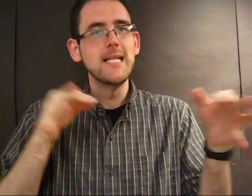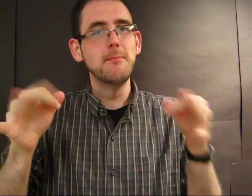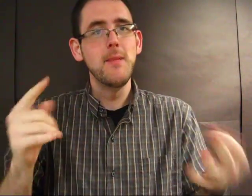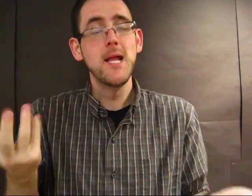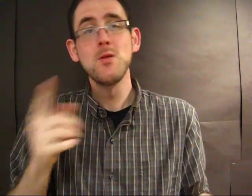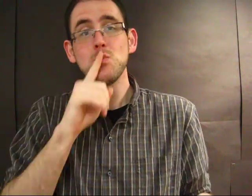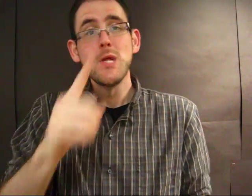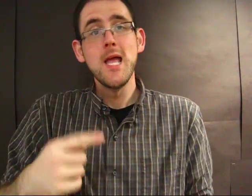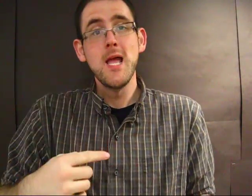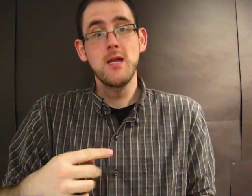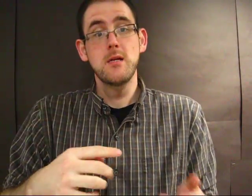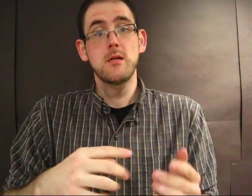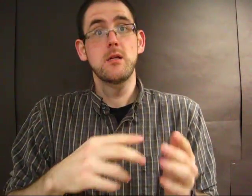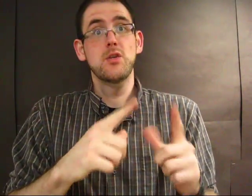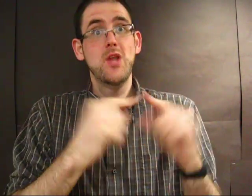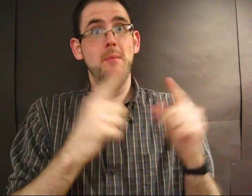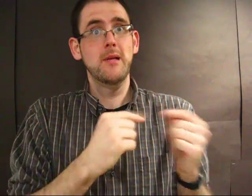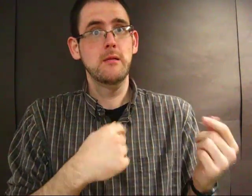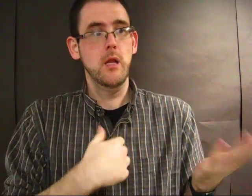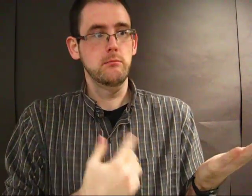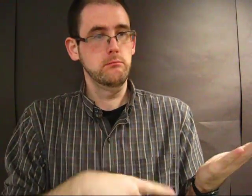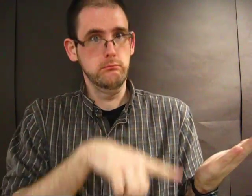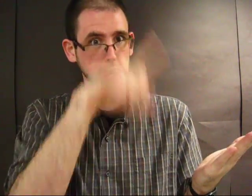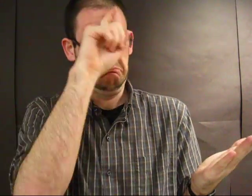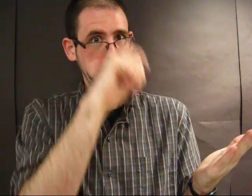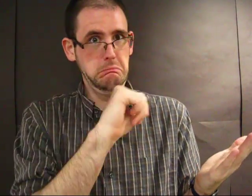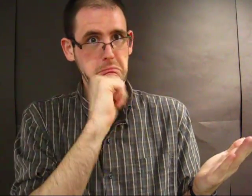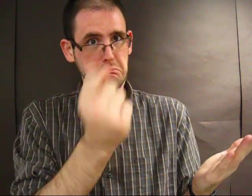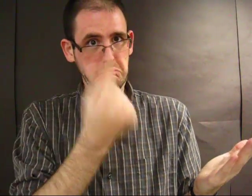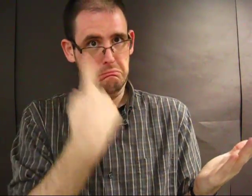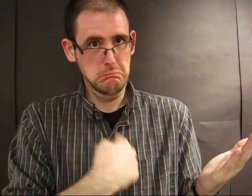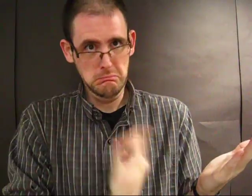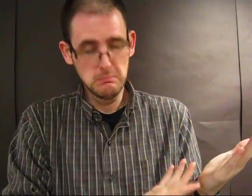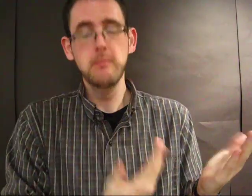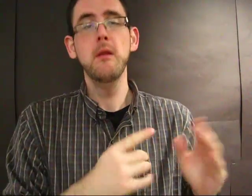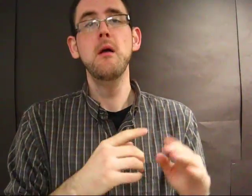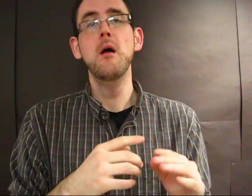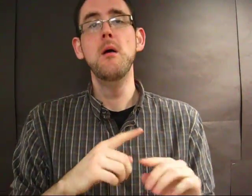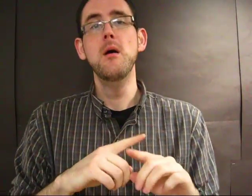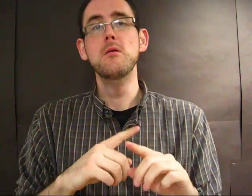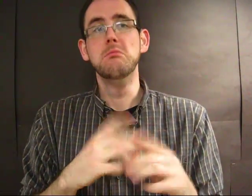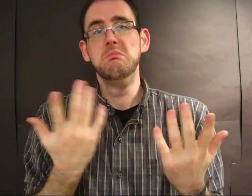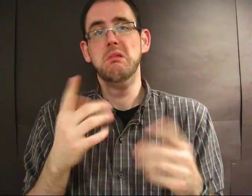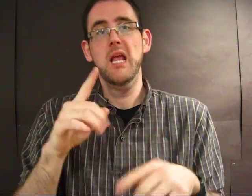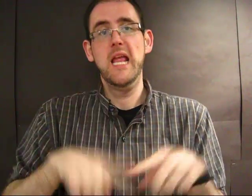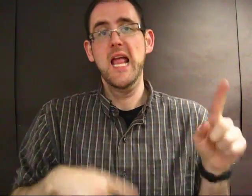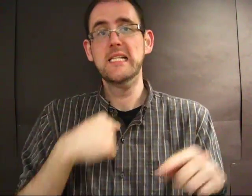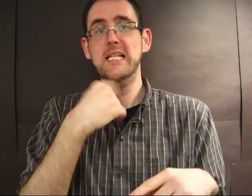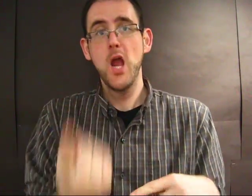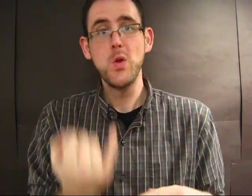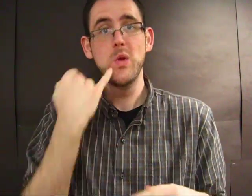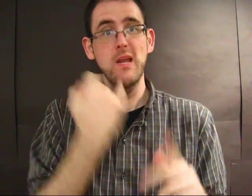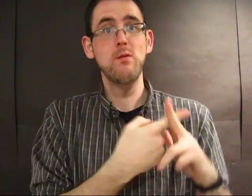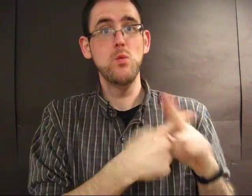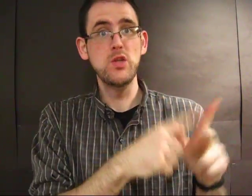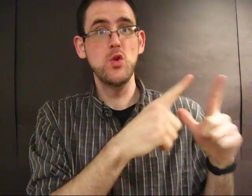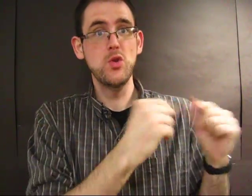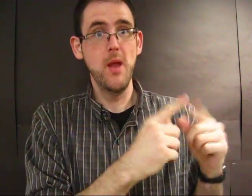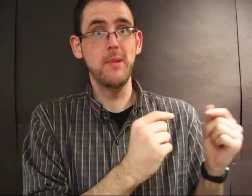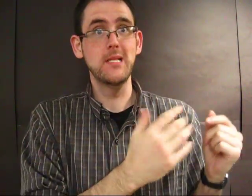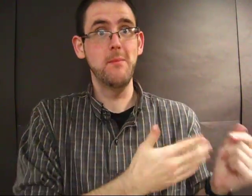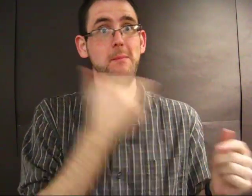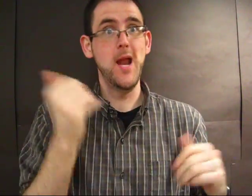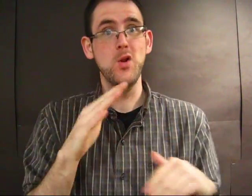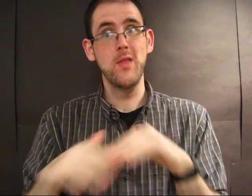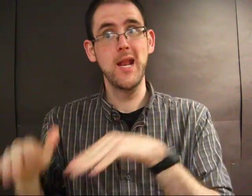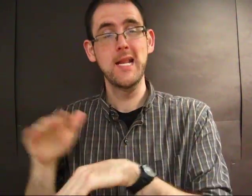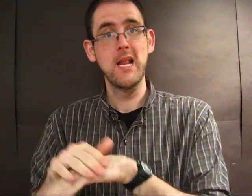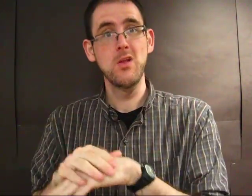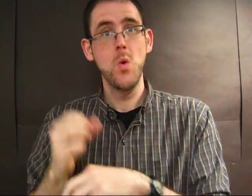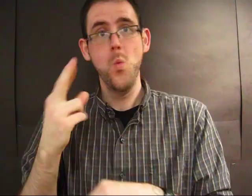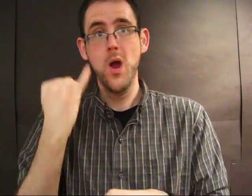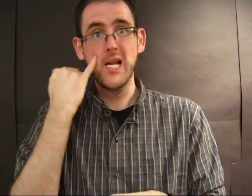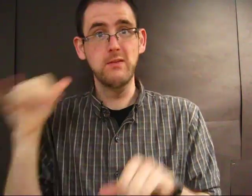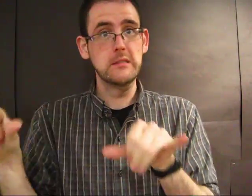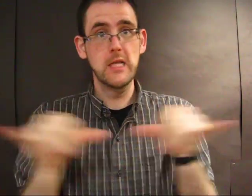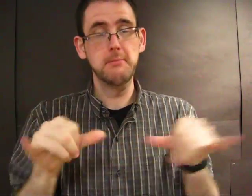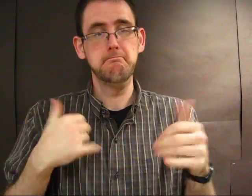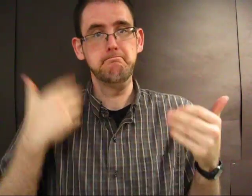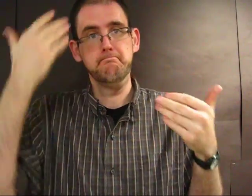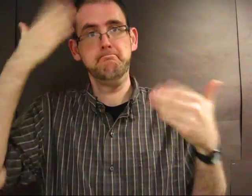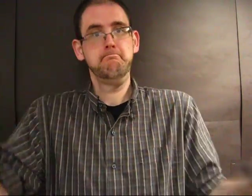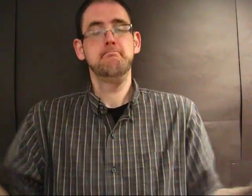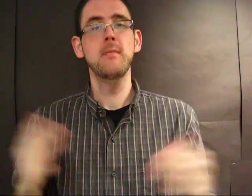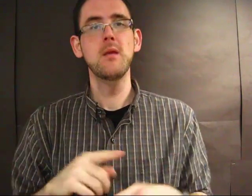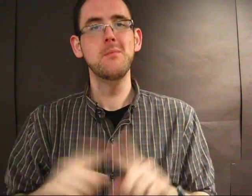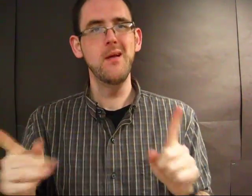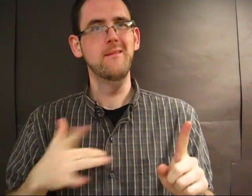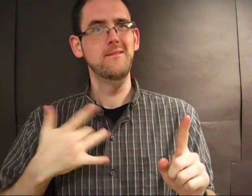I can't explain it. I don't understand a lick of Japanese, so I can't tell you if the original was better or about the same.